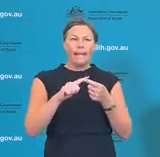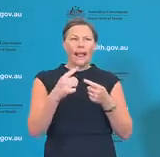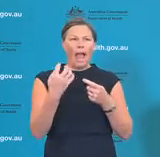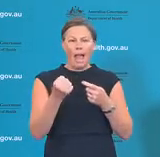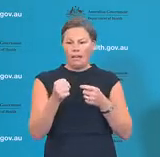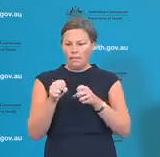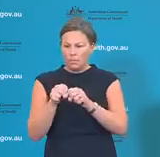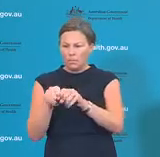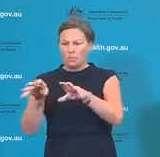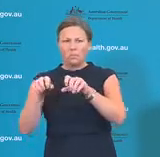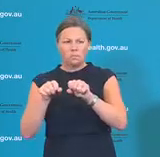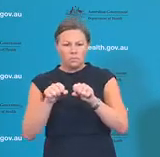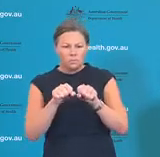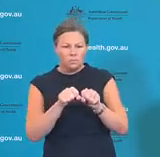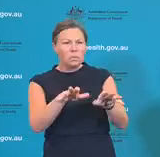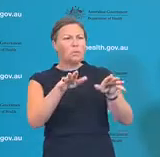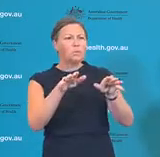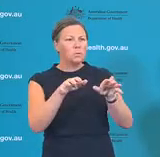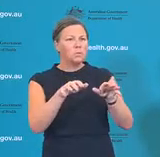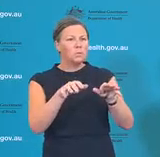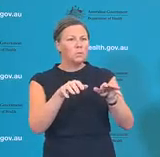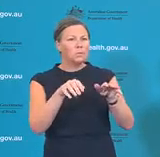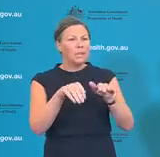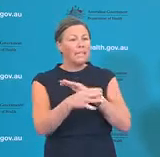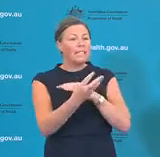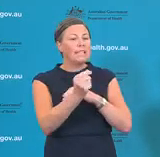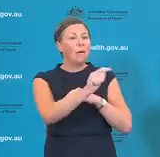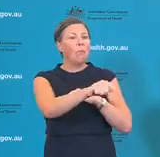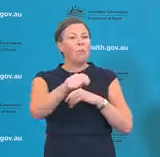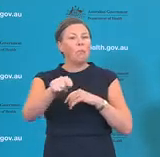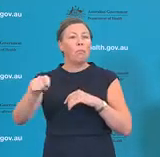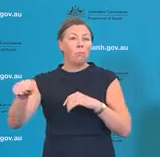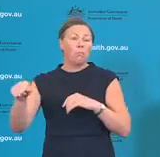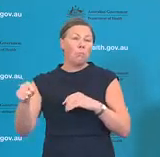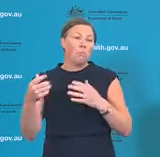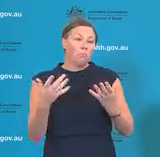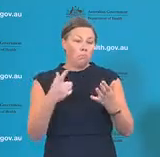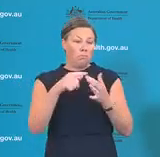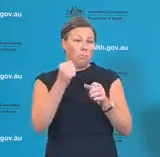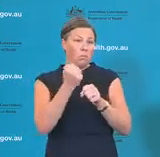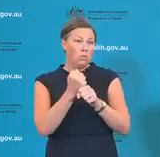will have heard of. Particularly some are focusing on in Northwestern Tasmania and